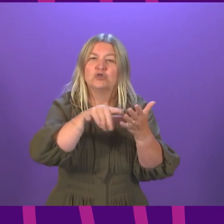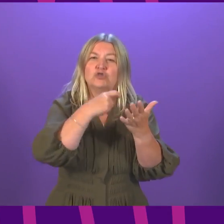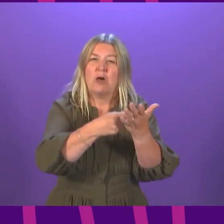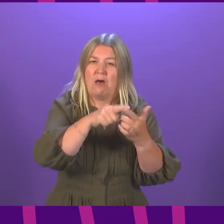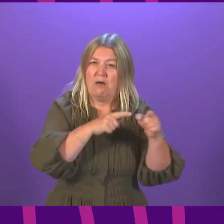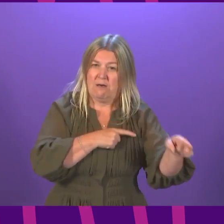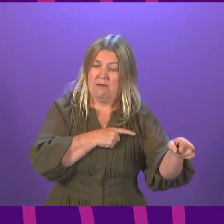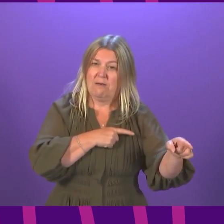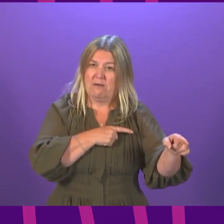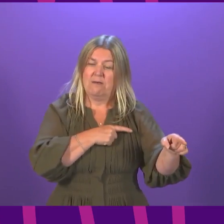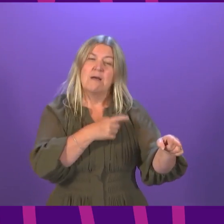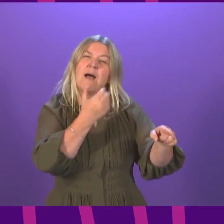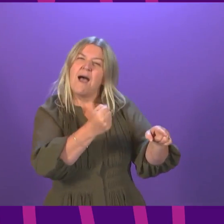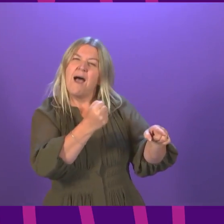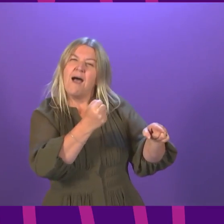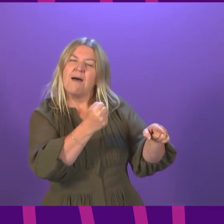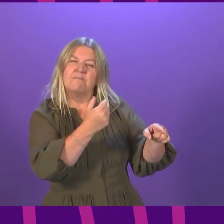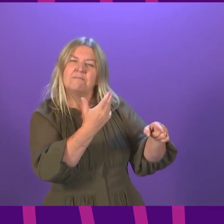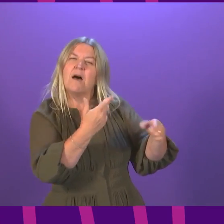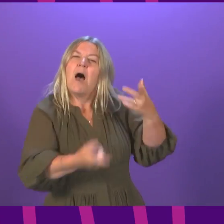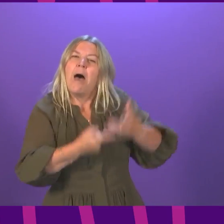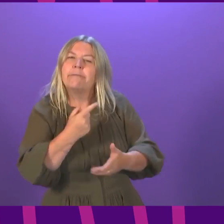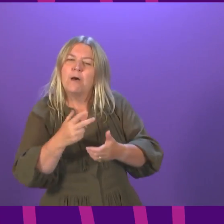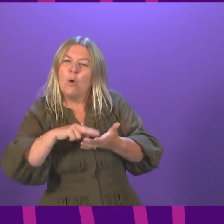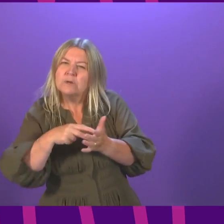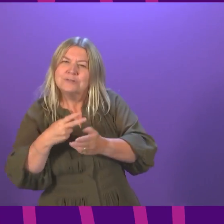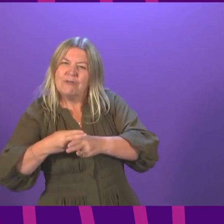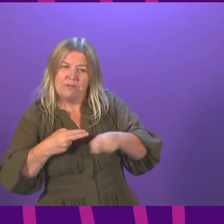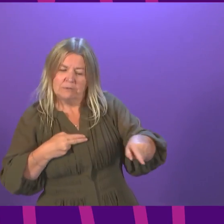that is run by the organisation in Sheffield and will offer a family-focused programme